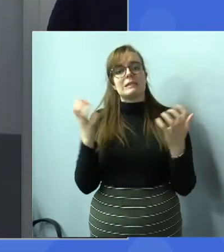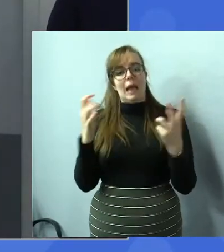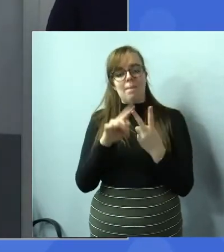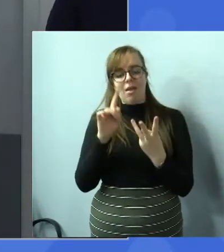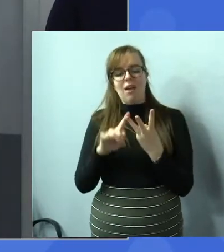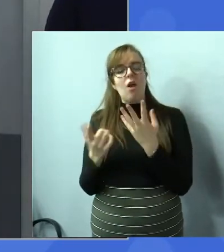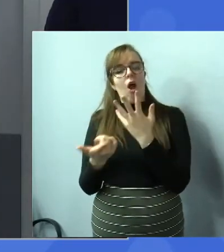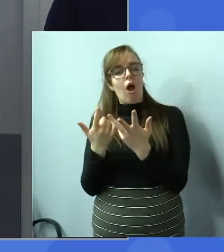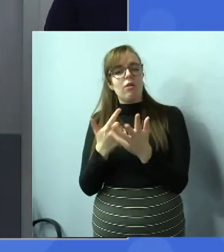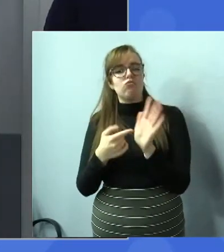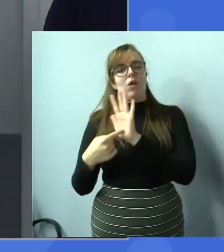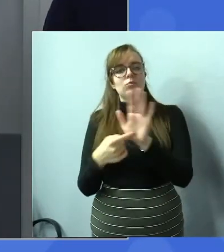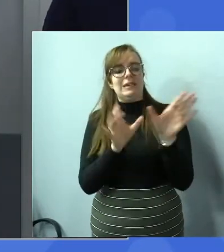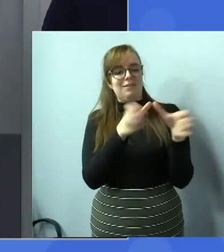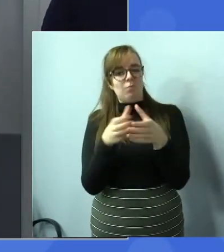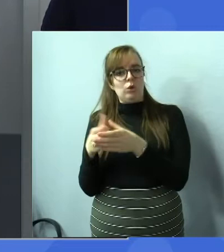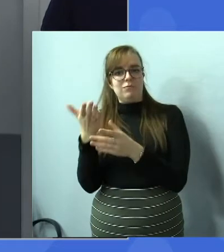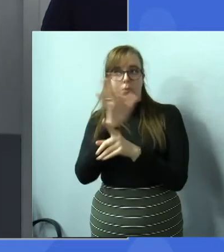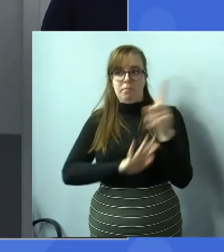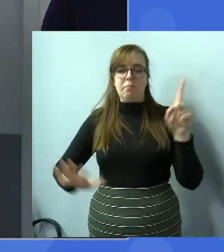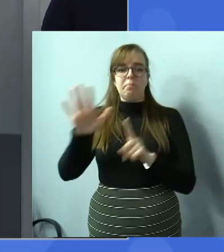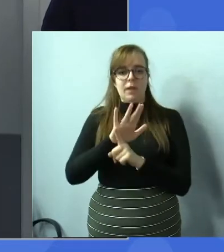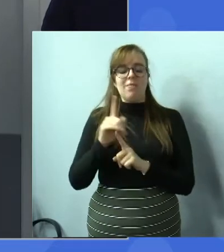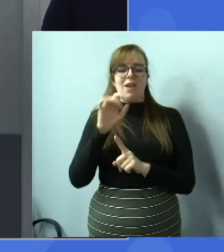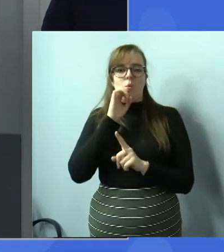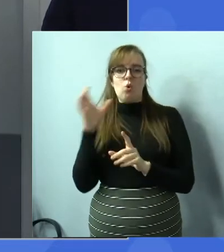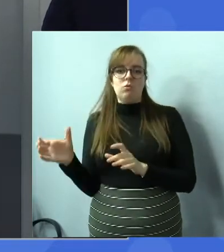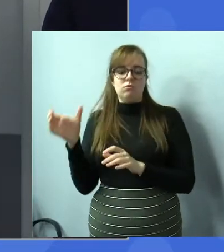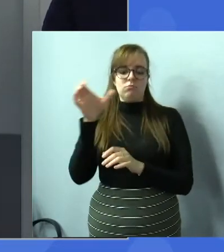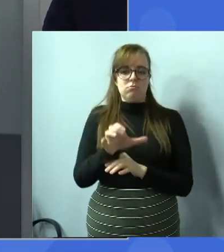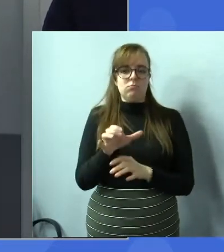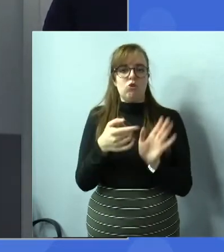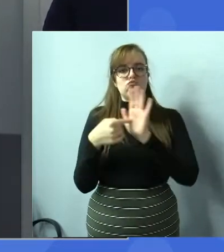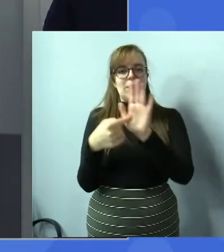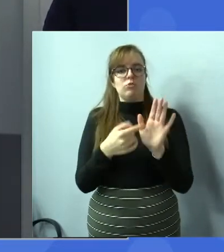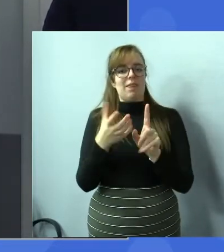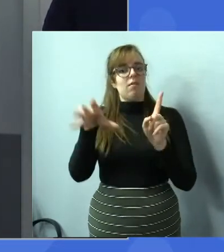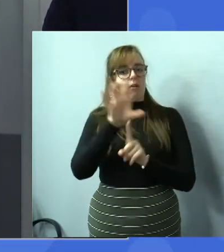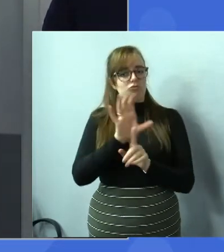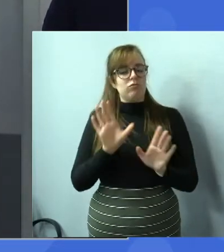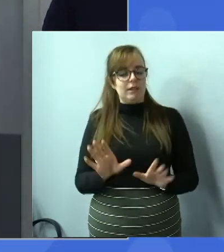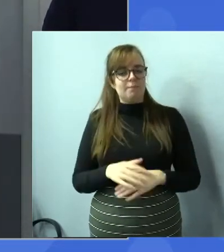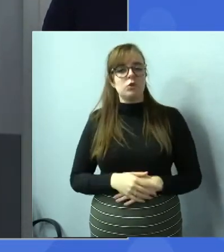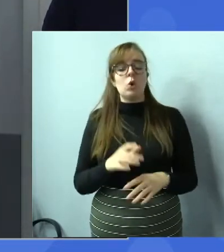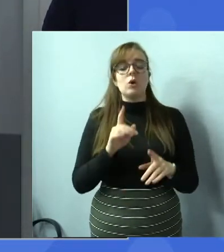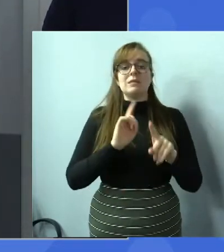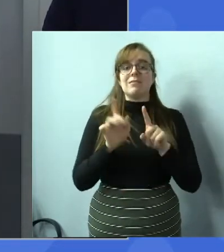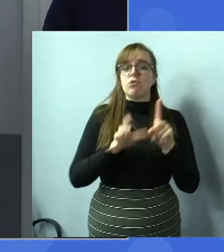other parts of the country that they would go and represent those parts of the country so different countries around the world that are federal